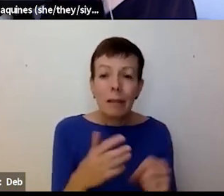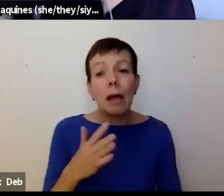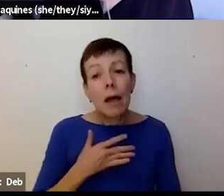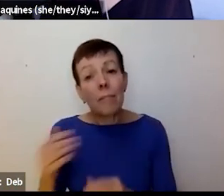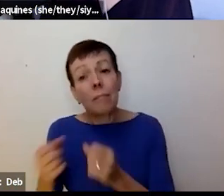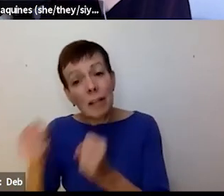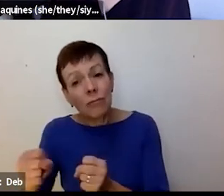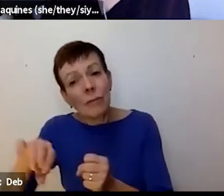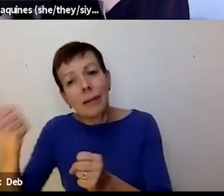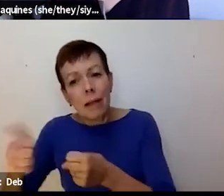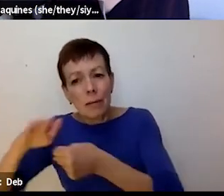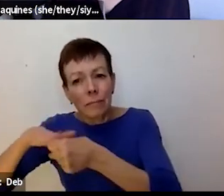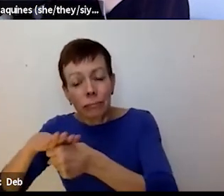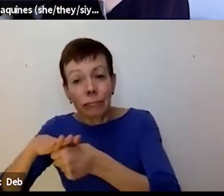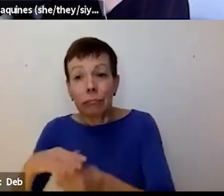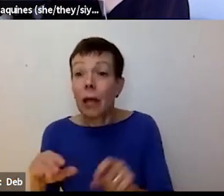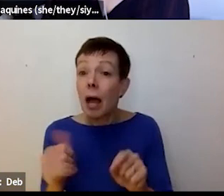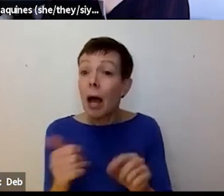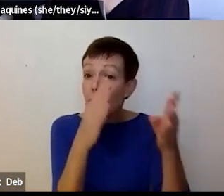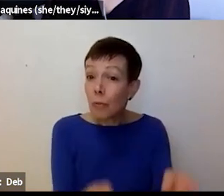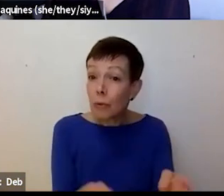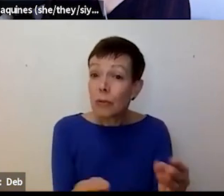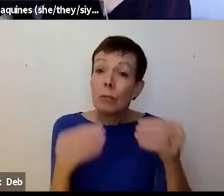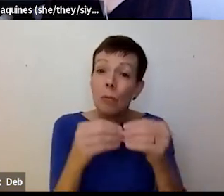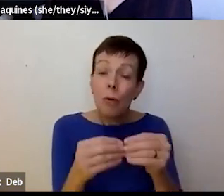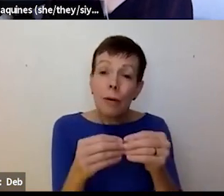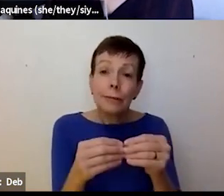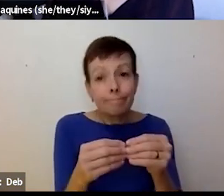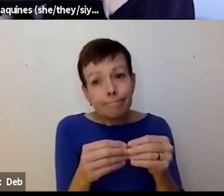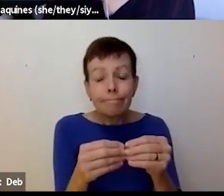we have come from academic backgrounds are able to take on that load, you know. And that's like, kind